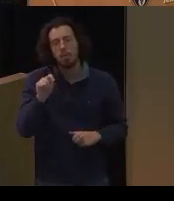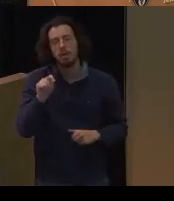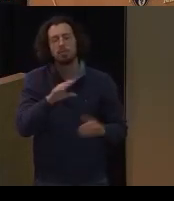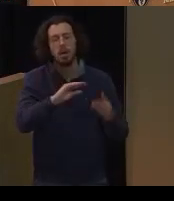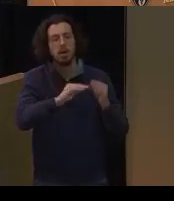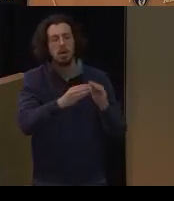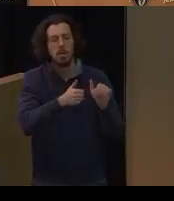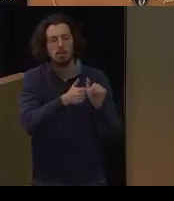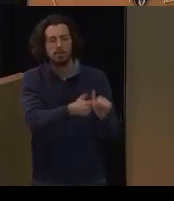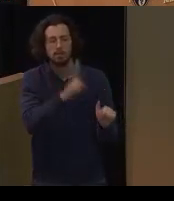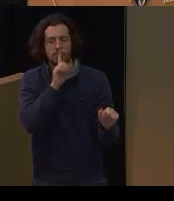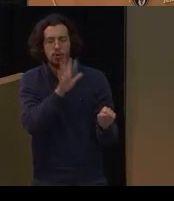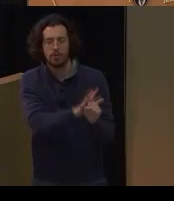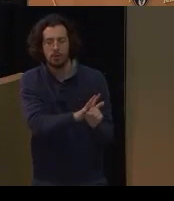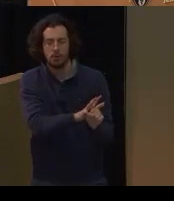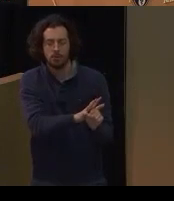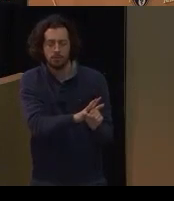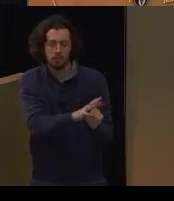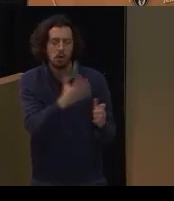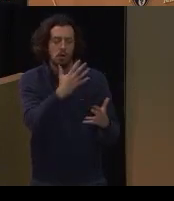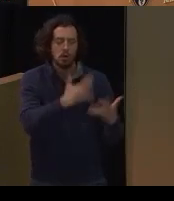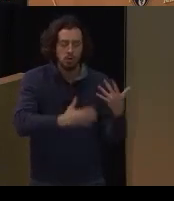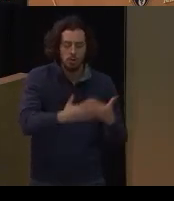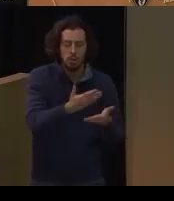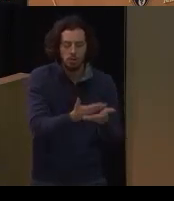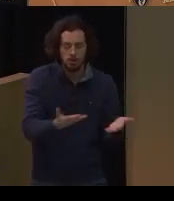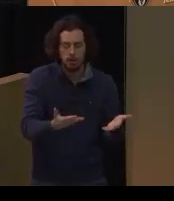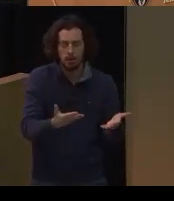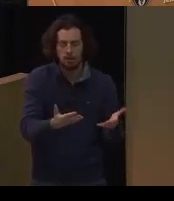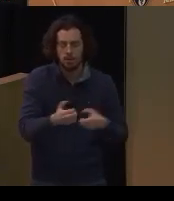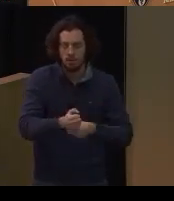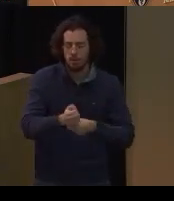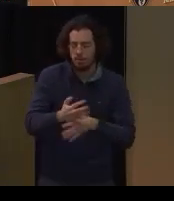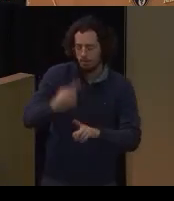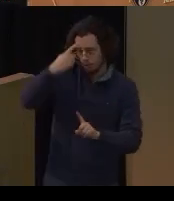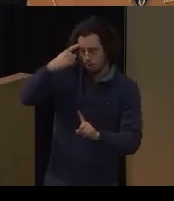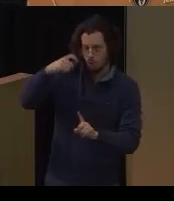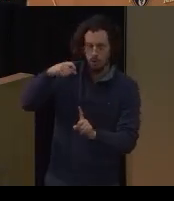way of confirming that it is social things that's driving neural activity um in this network and in